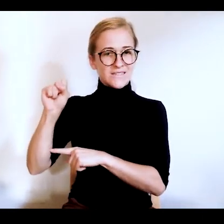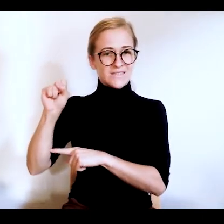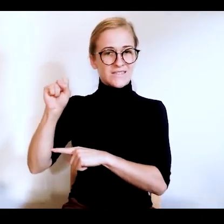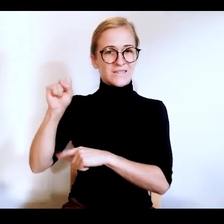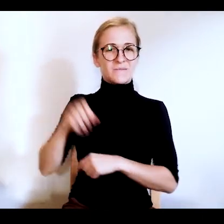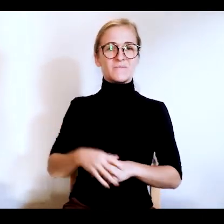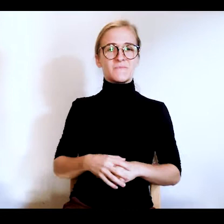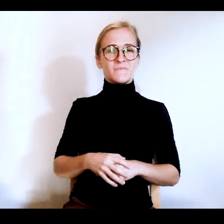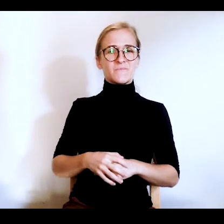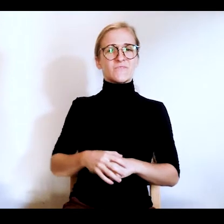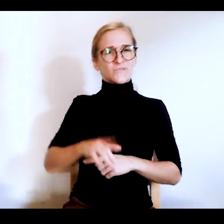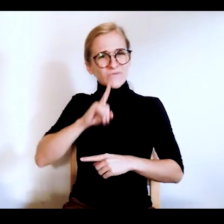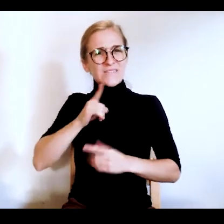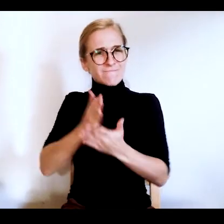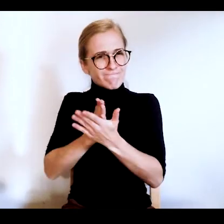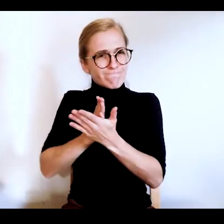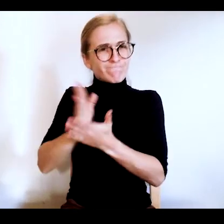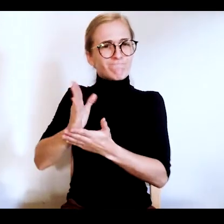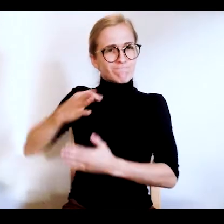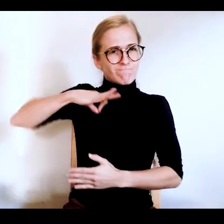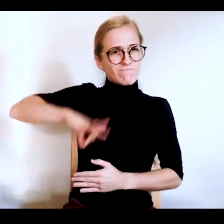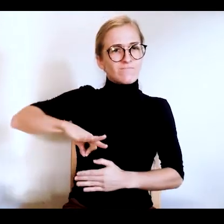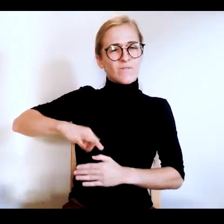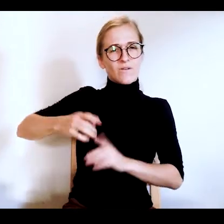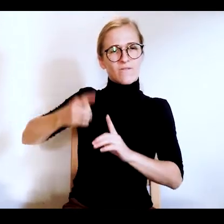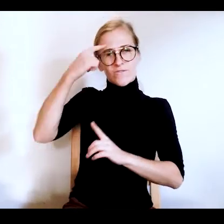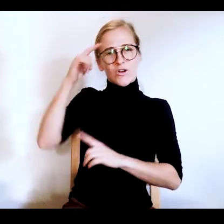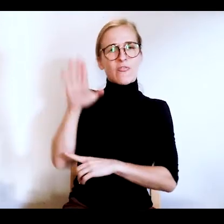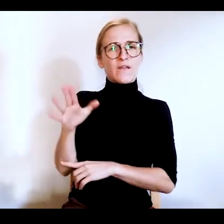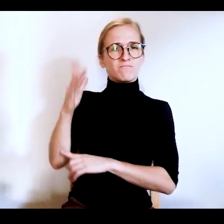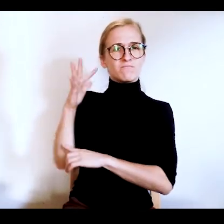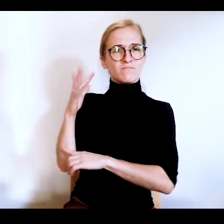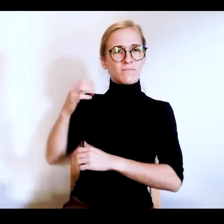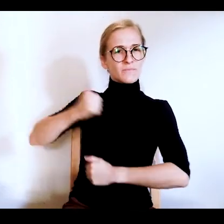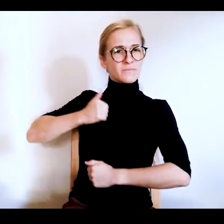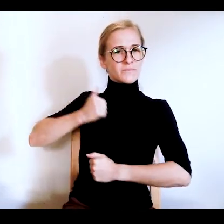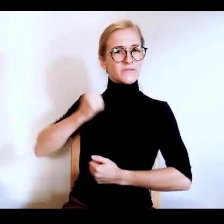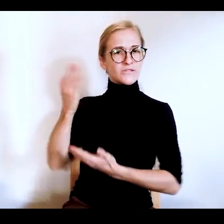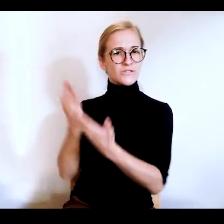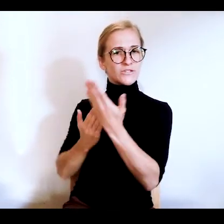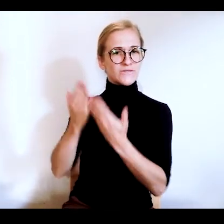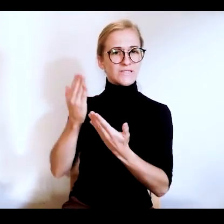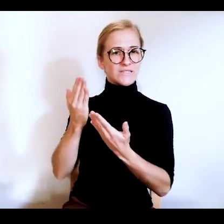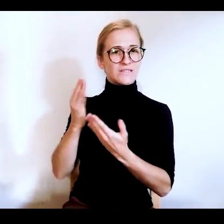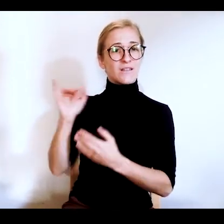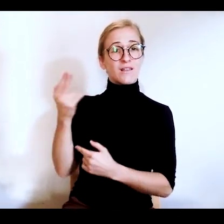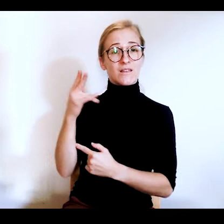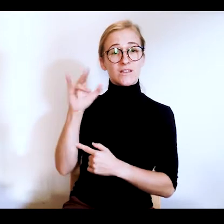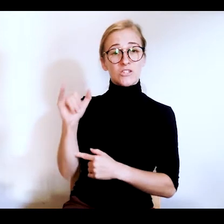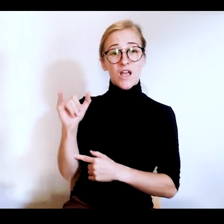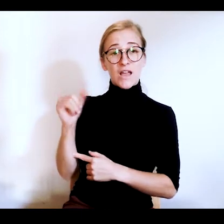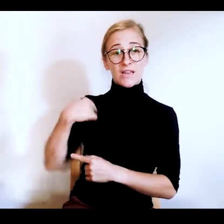who so deserve it for their military service. Part of what Johnny does, as do we,